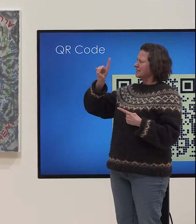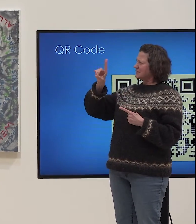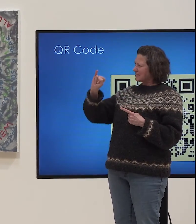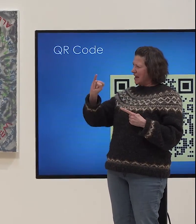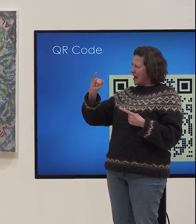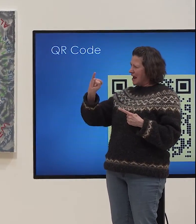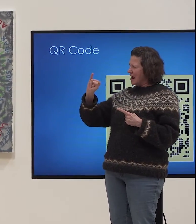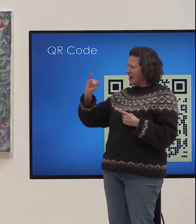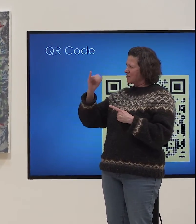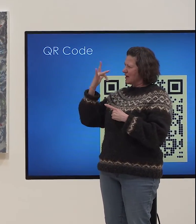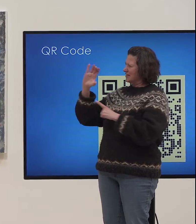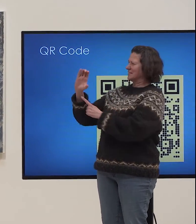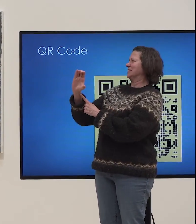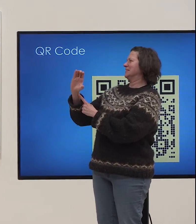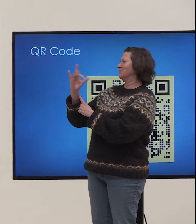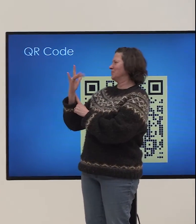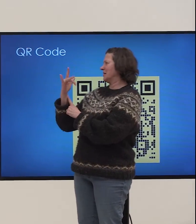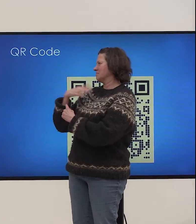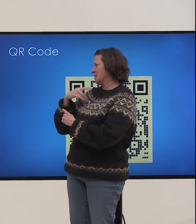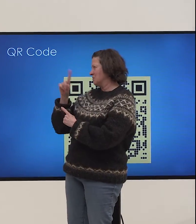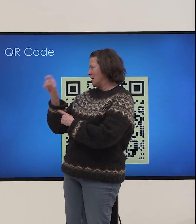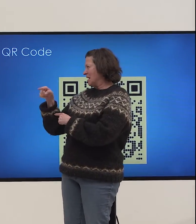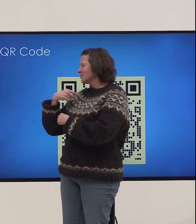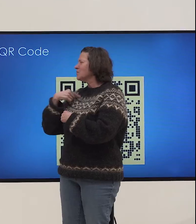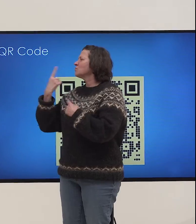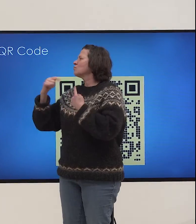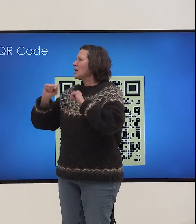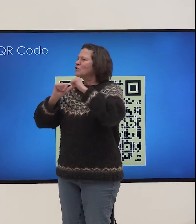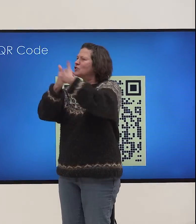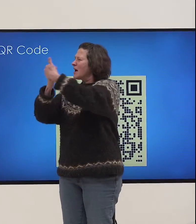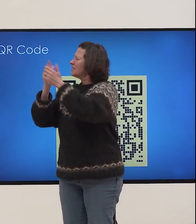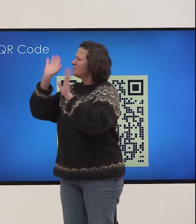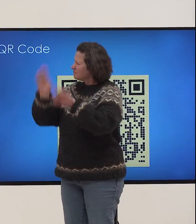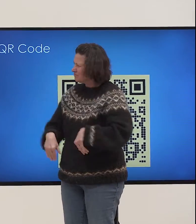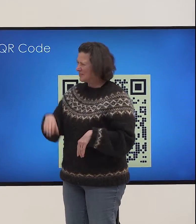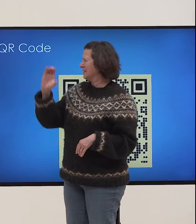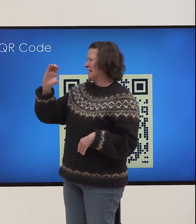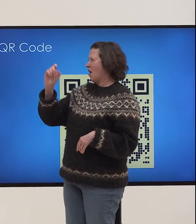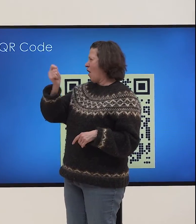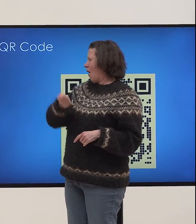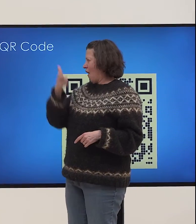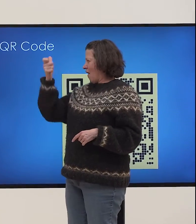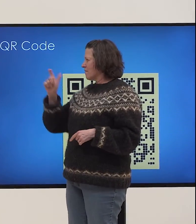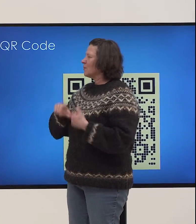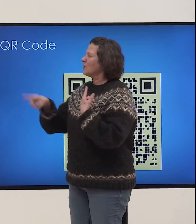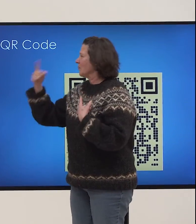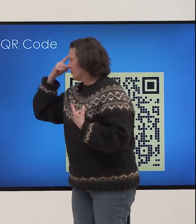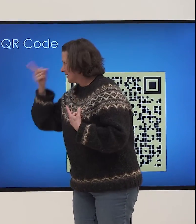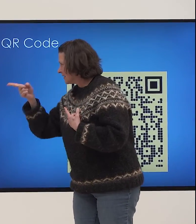Let's talk about CDI. So, my question with the CDI, we-- should we remove "C" from "CDI"?